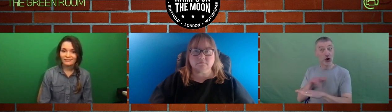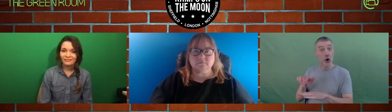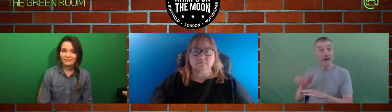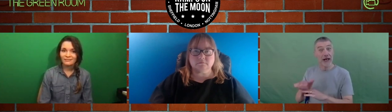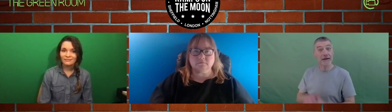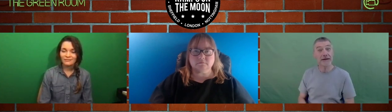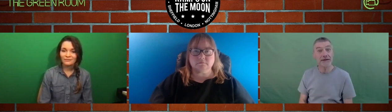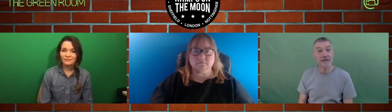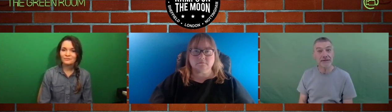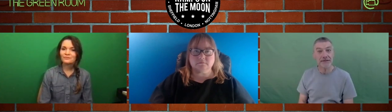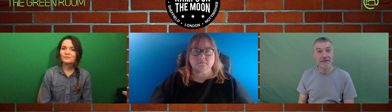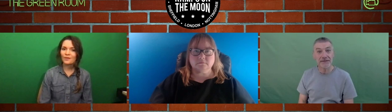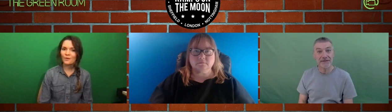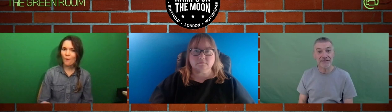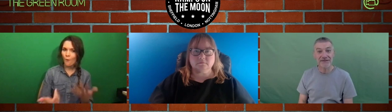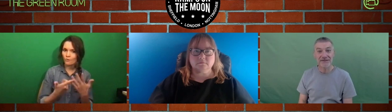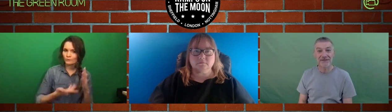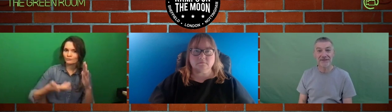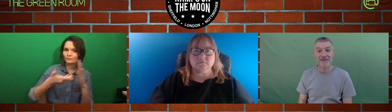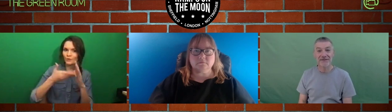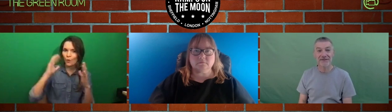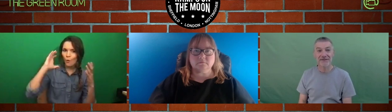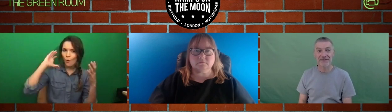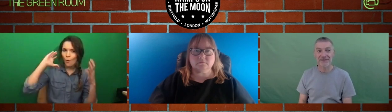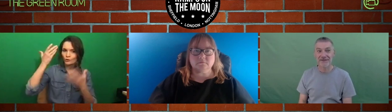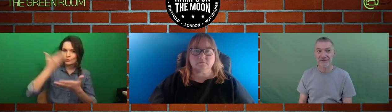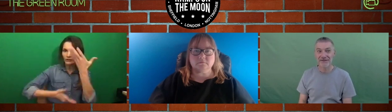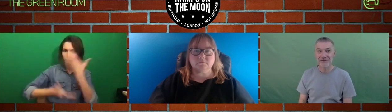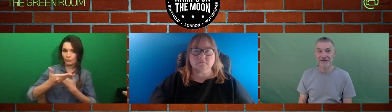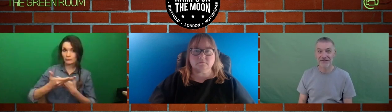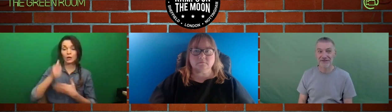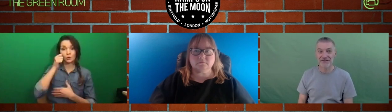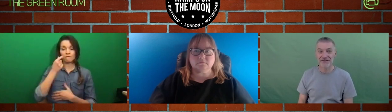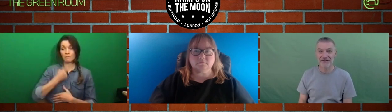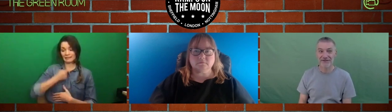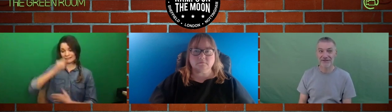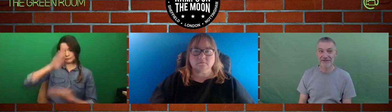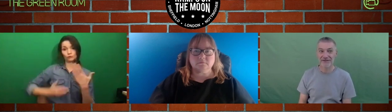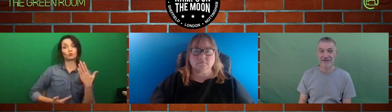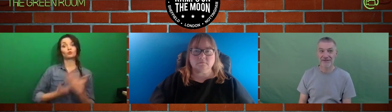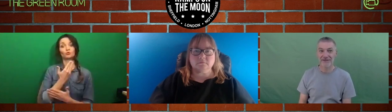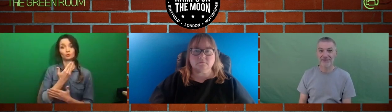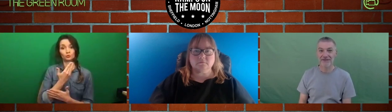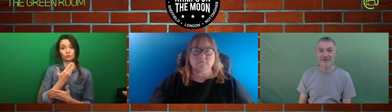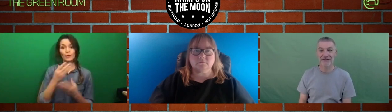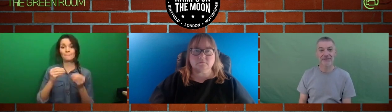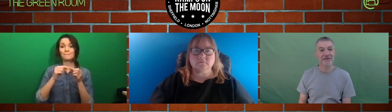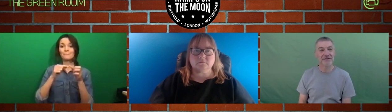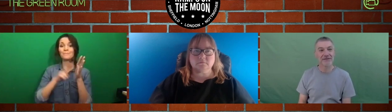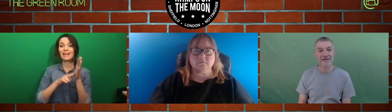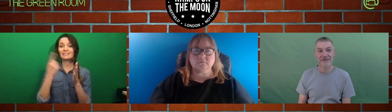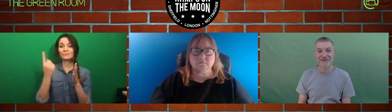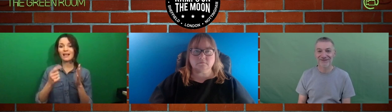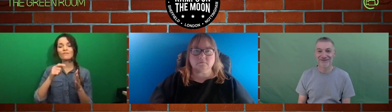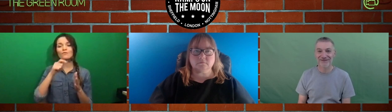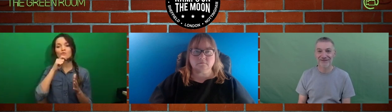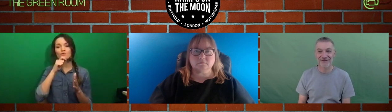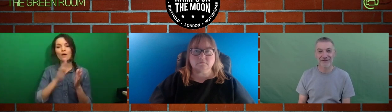And audio description that was very new for me as well and that was Ben, who played Mr Bumble in the show.